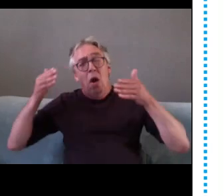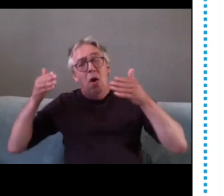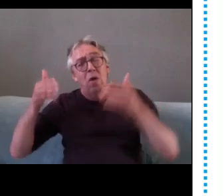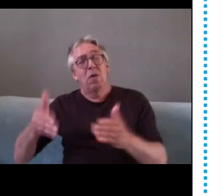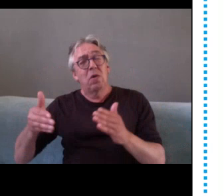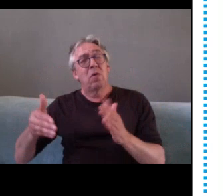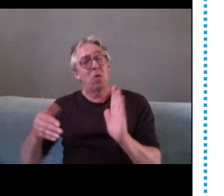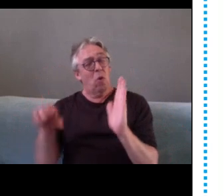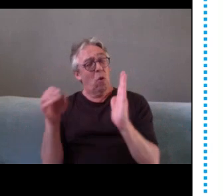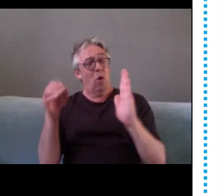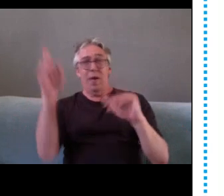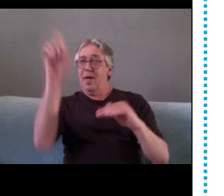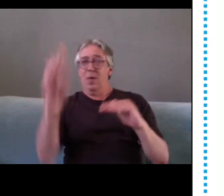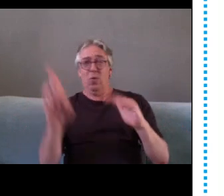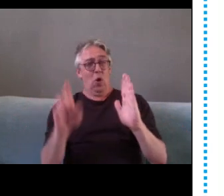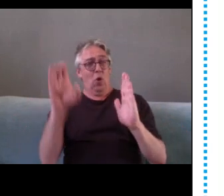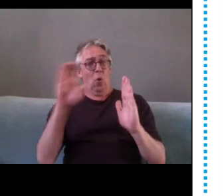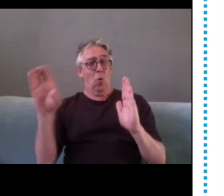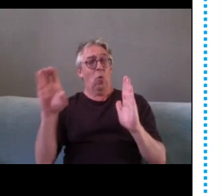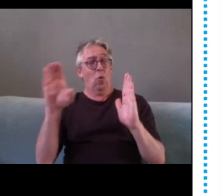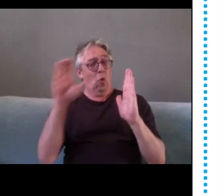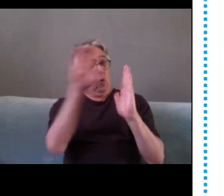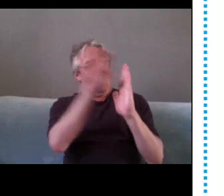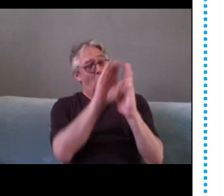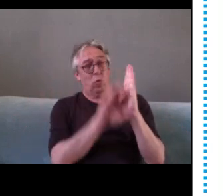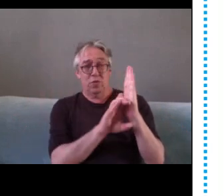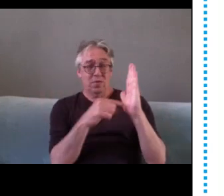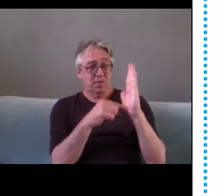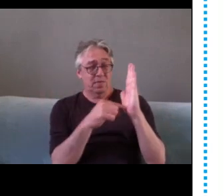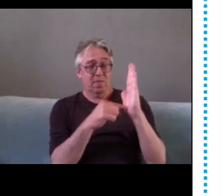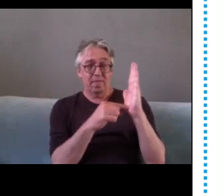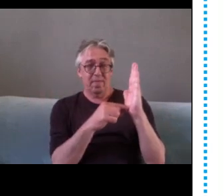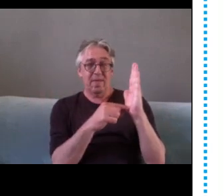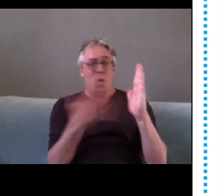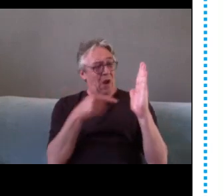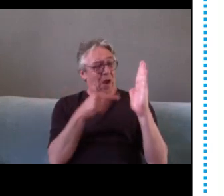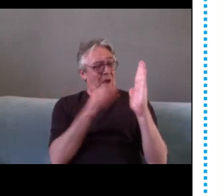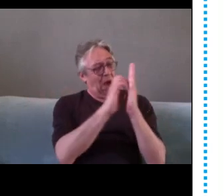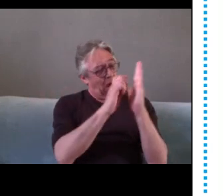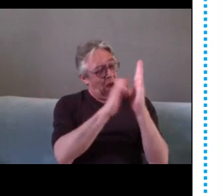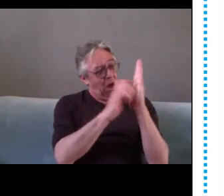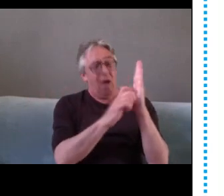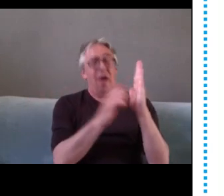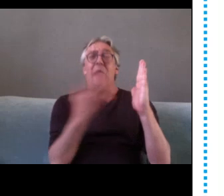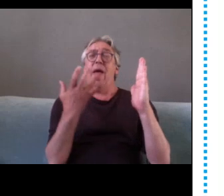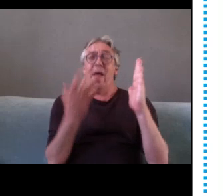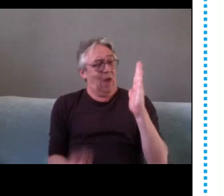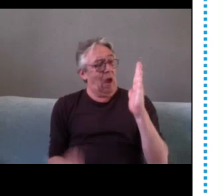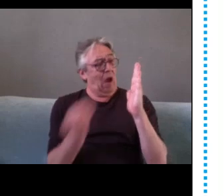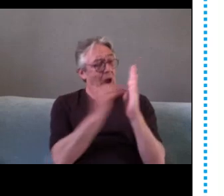to persons with disabilities to ensure we have equal rights to access and also equal choice to different services